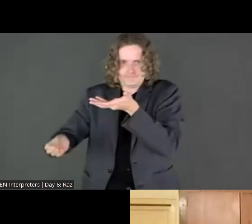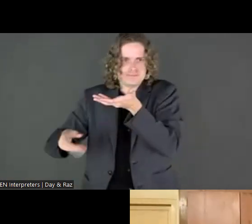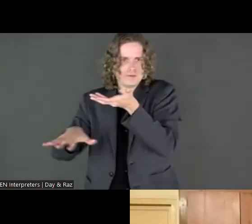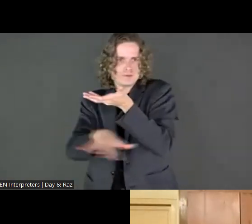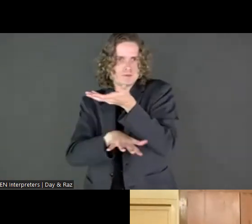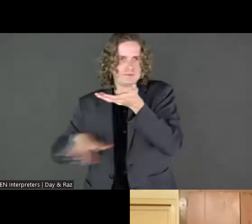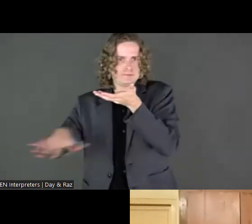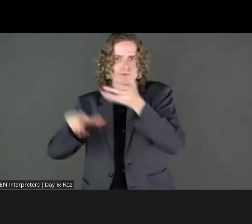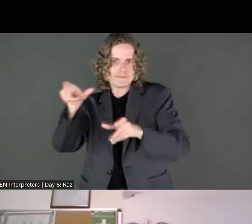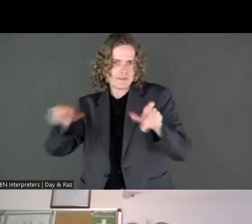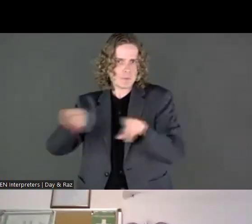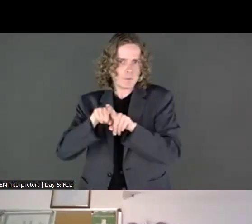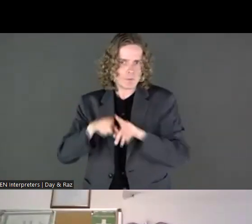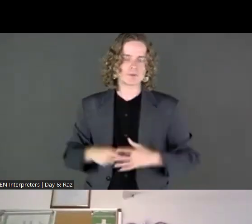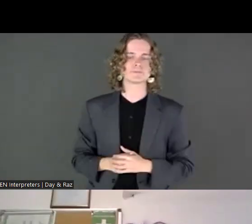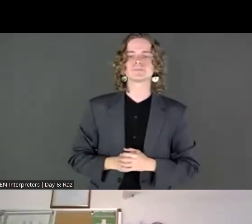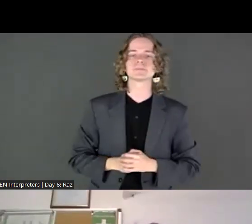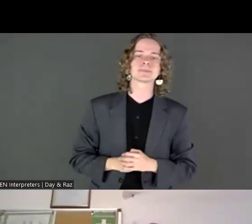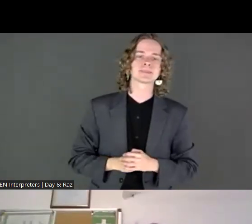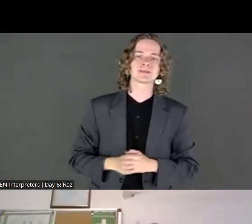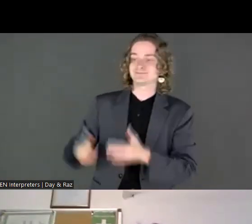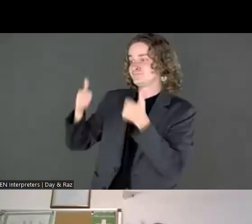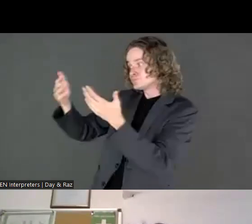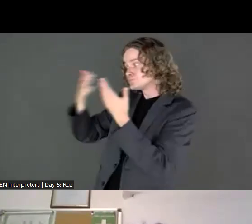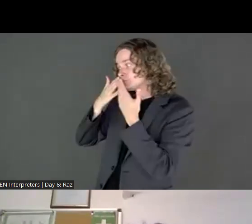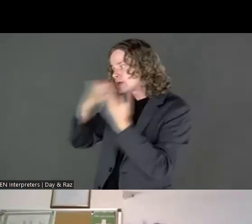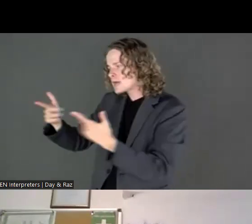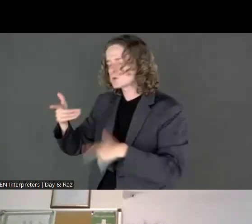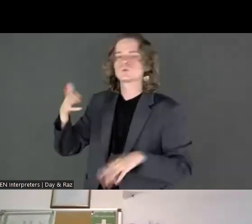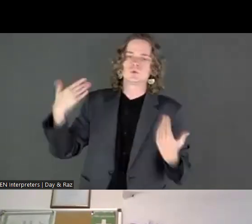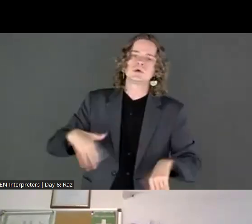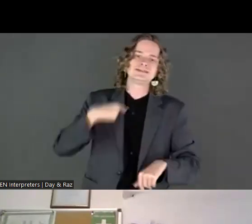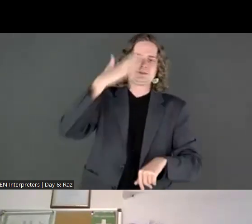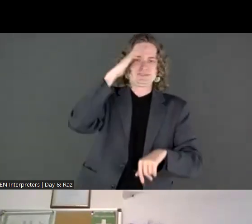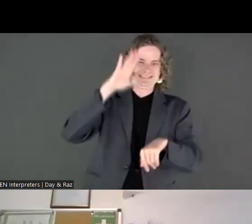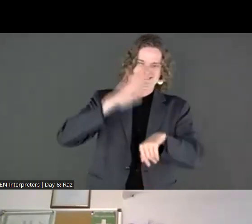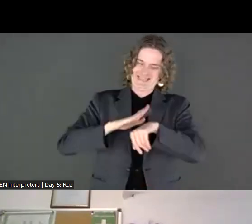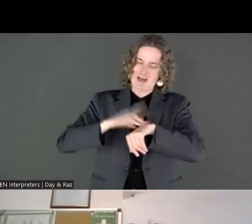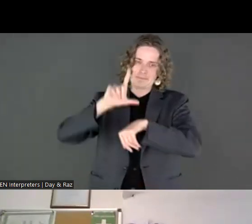It's a great question. Are larger humanitarian organizations resistant to the extra cost of